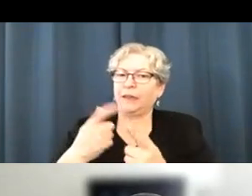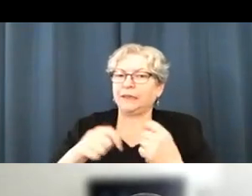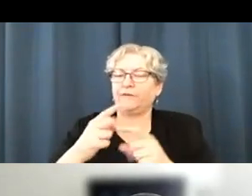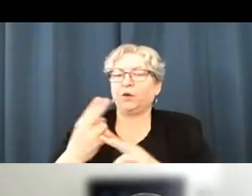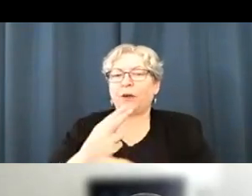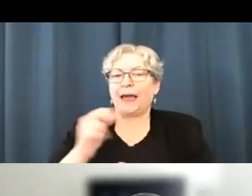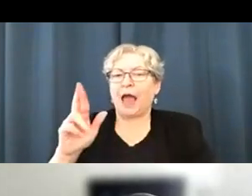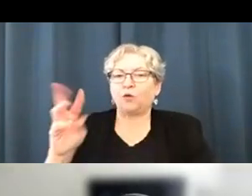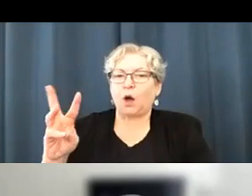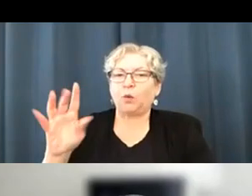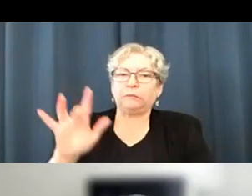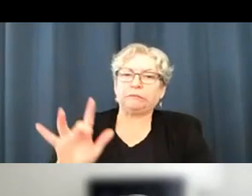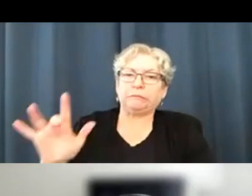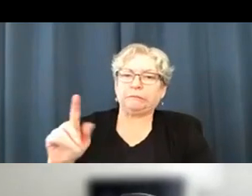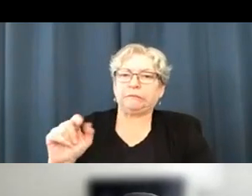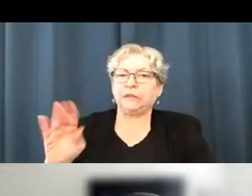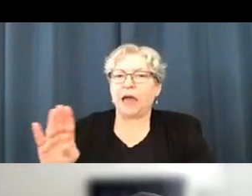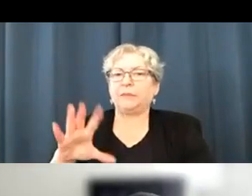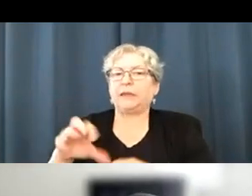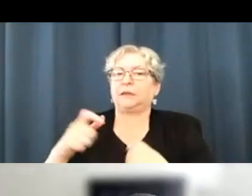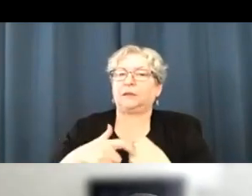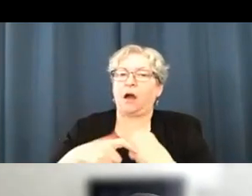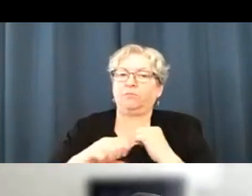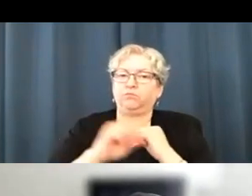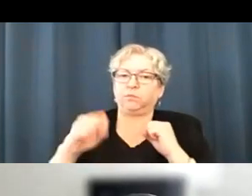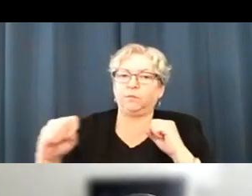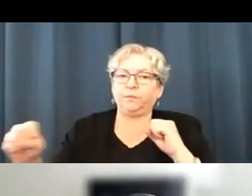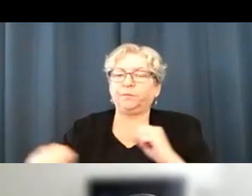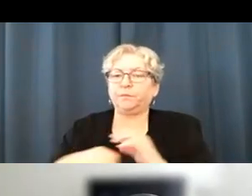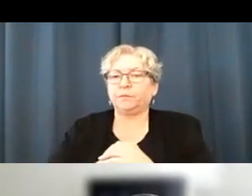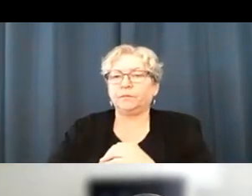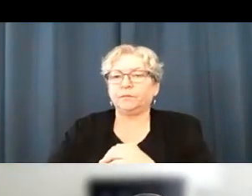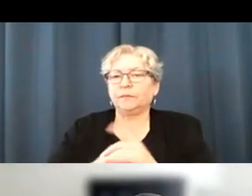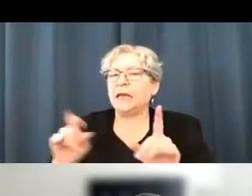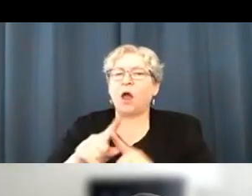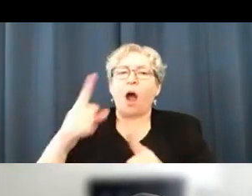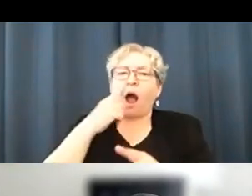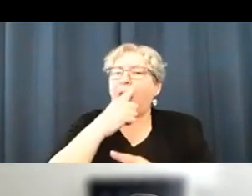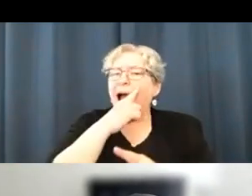and tabbing around, which takes a lot of time. Just like you do visually. Exactly, exactly.